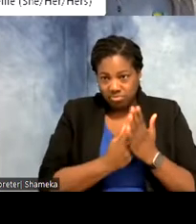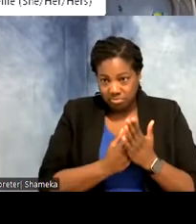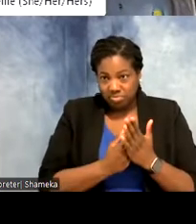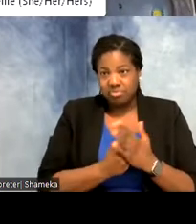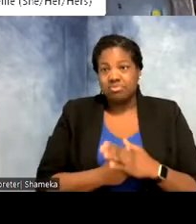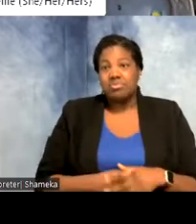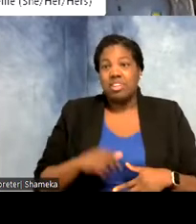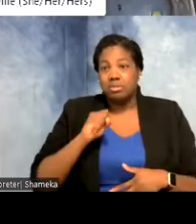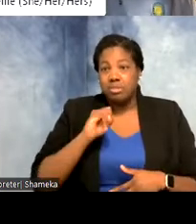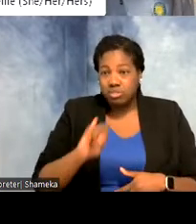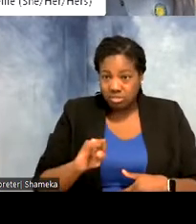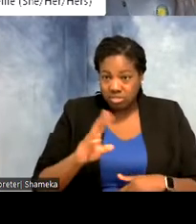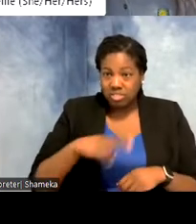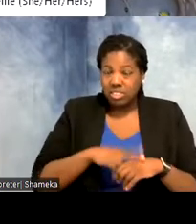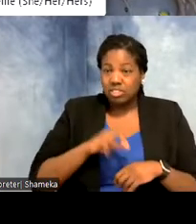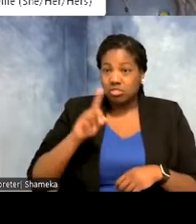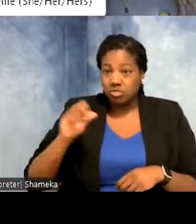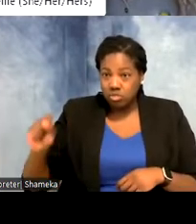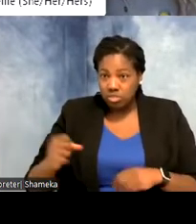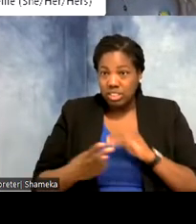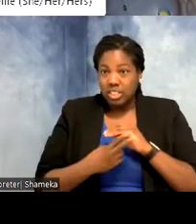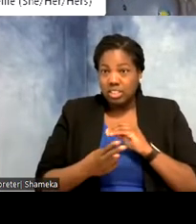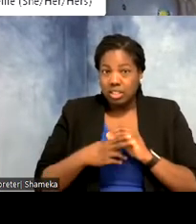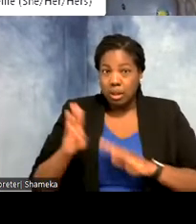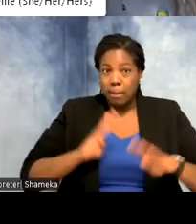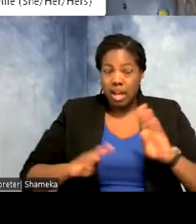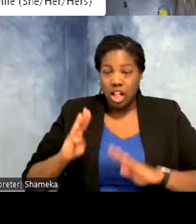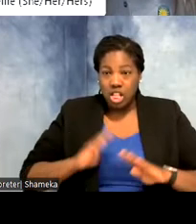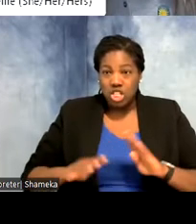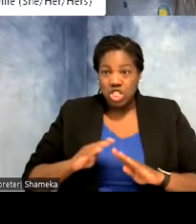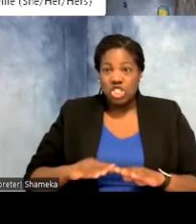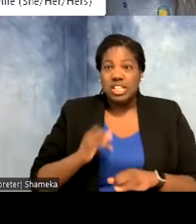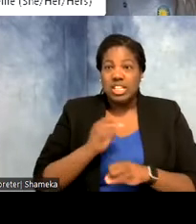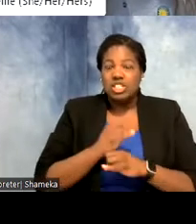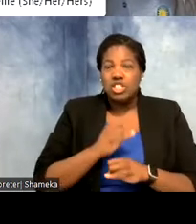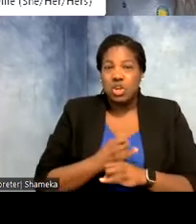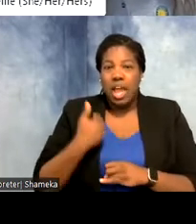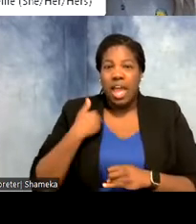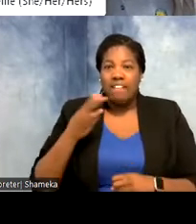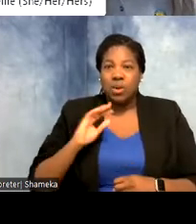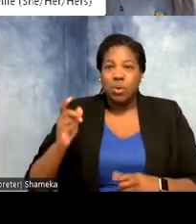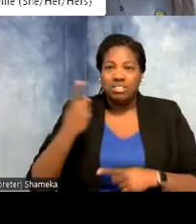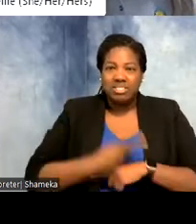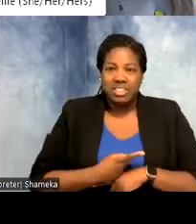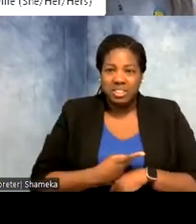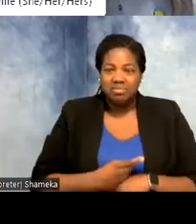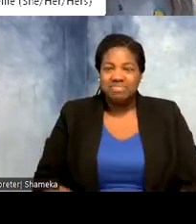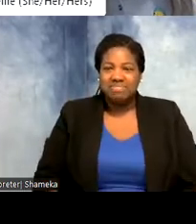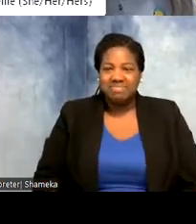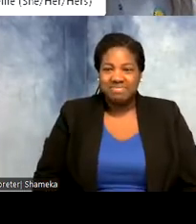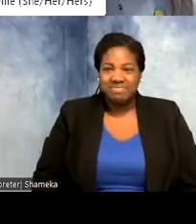Smithsonian's National Zoo and Conservation Biology Institute, we hope you have a wild day.